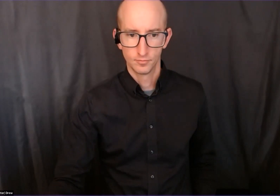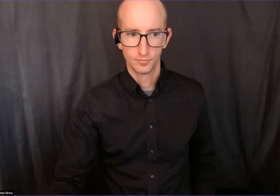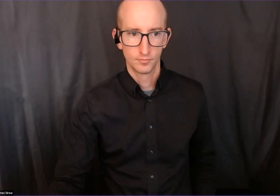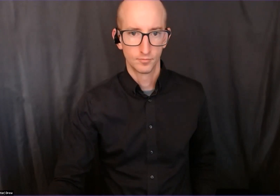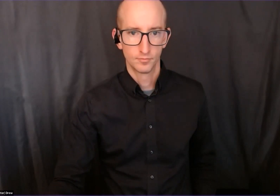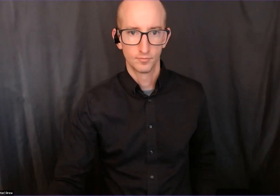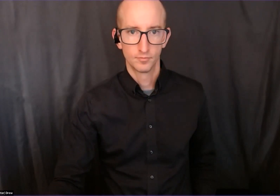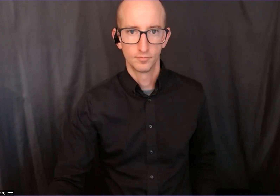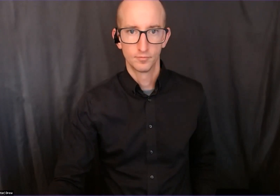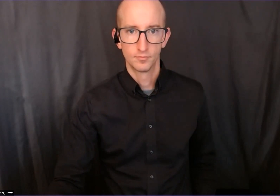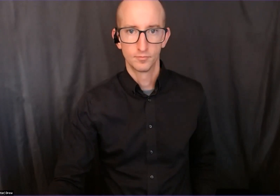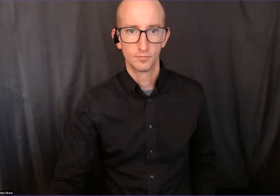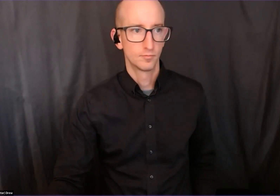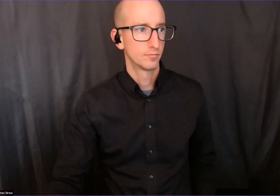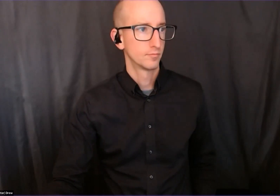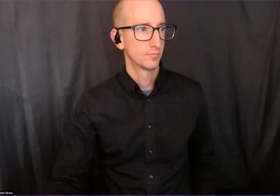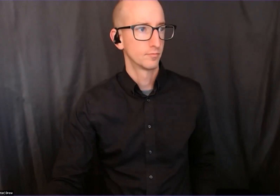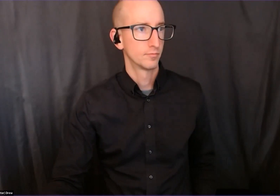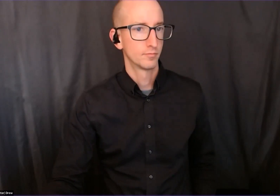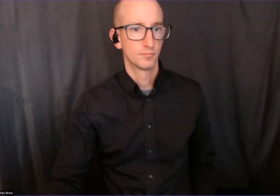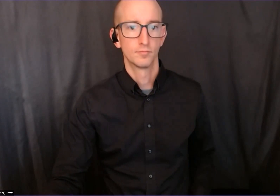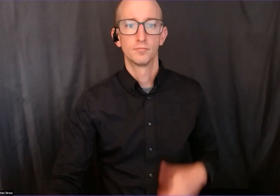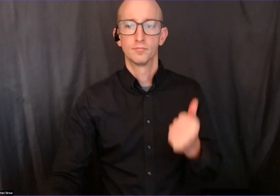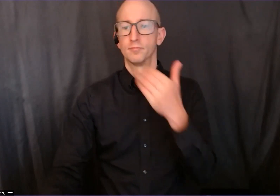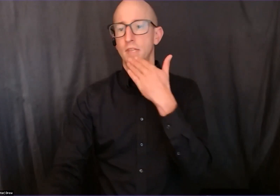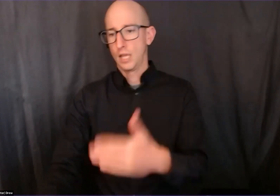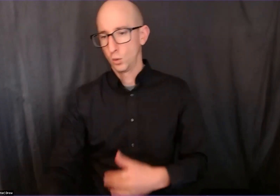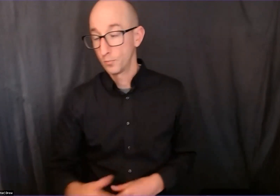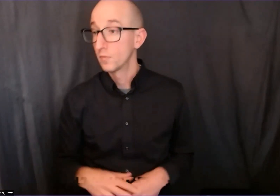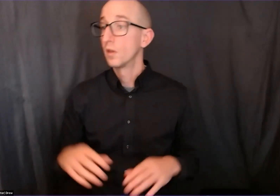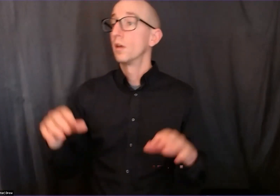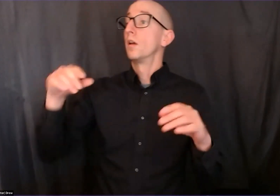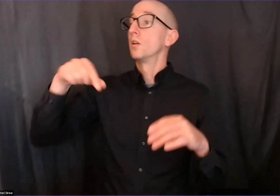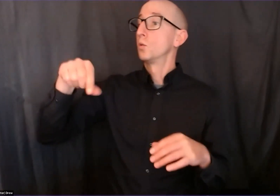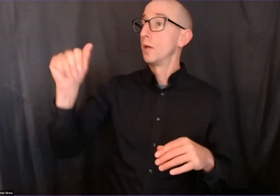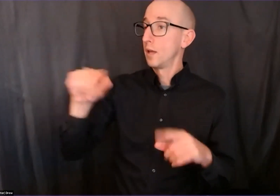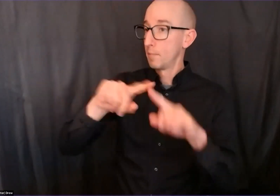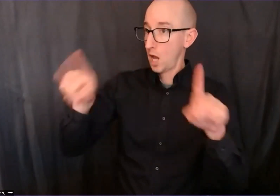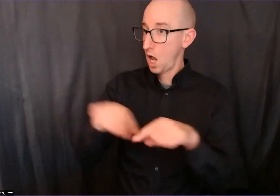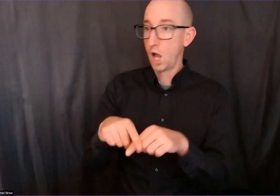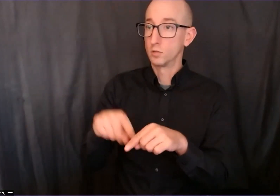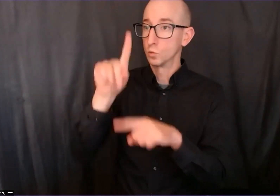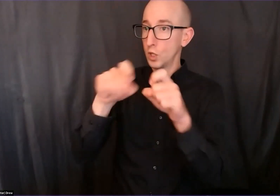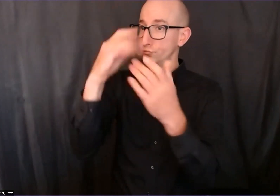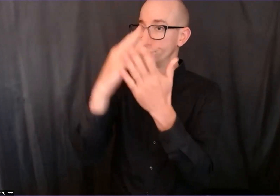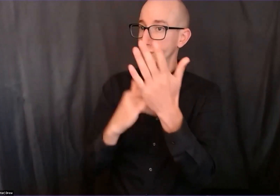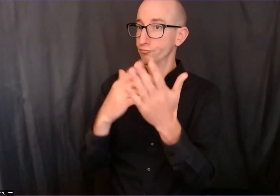We also heard concerns regarding the administration's priority of Build America,